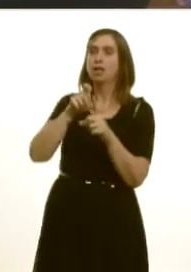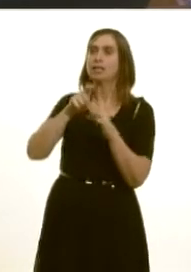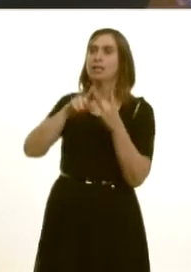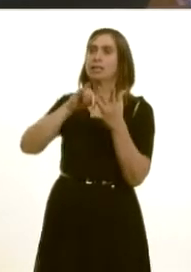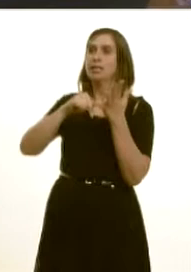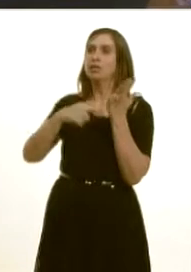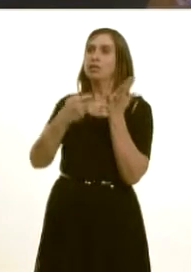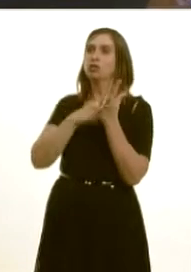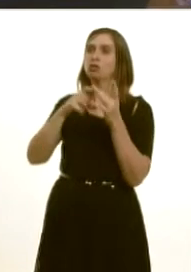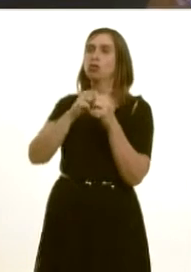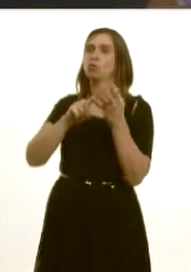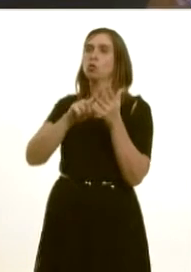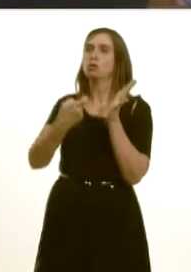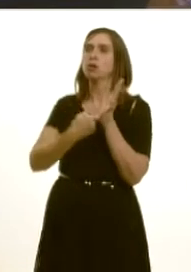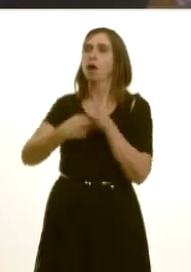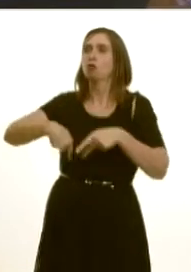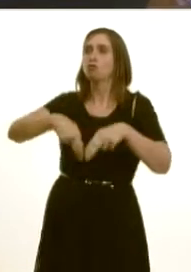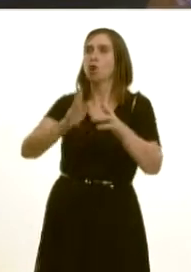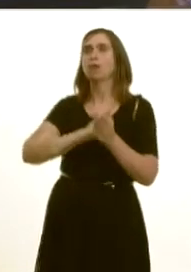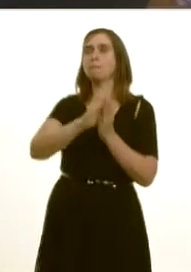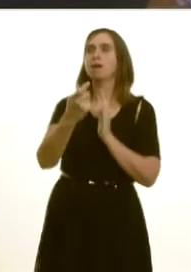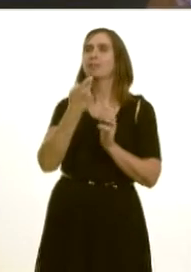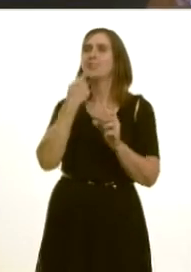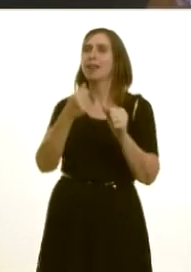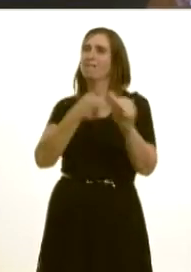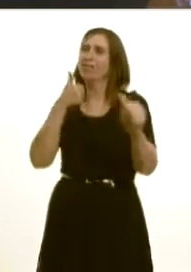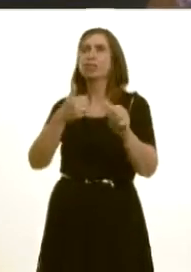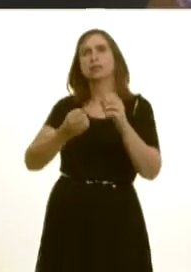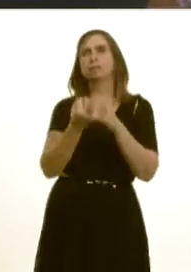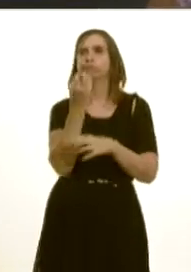the steelworks to carry a lot of traffic—to ensure that local traffic is still able to